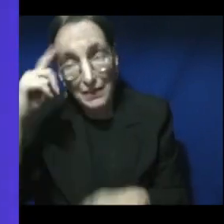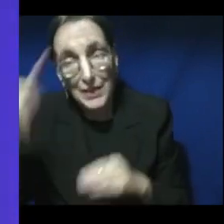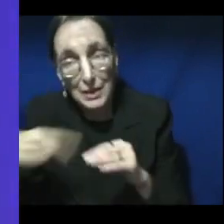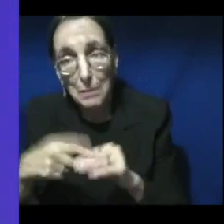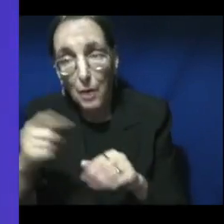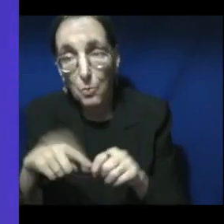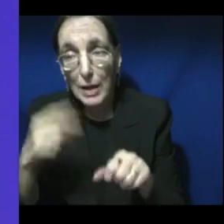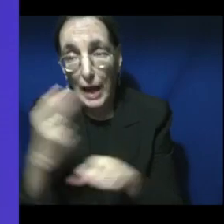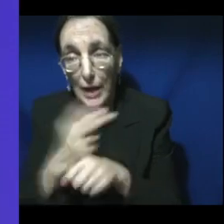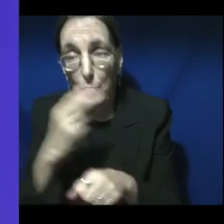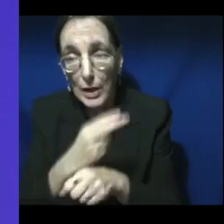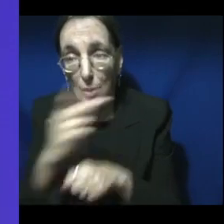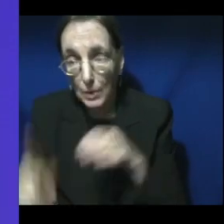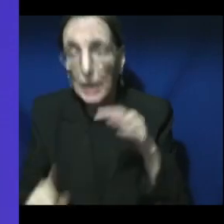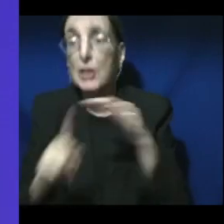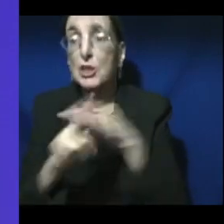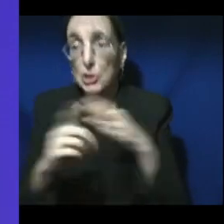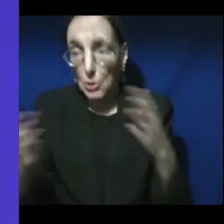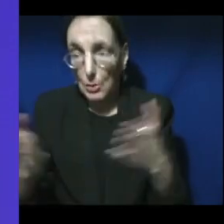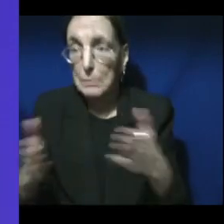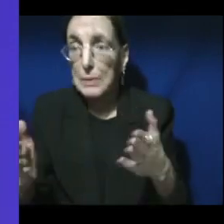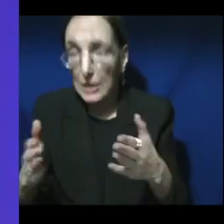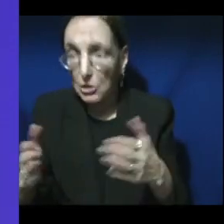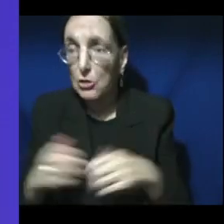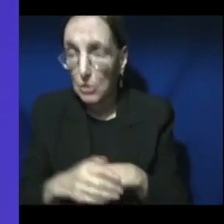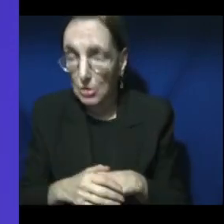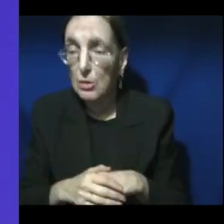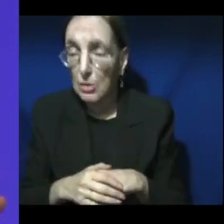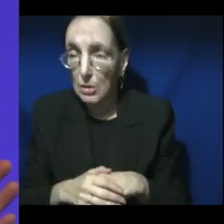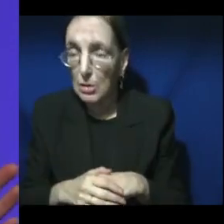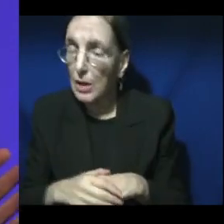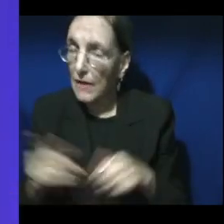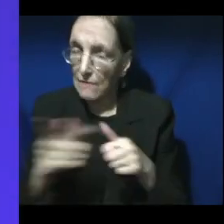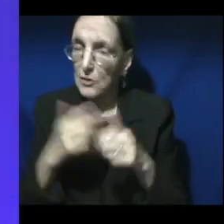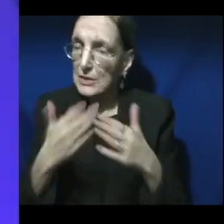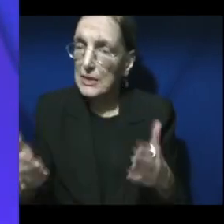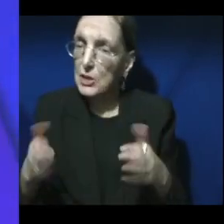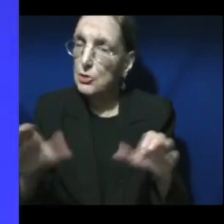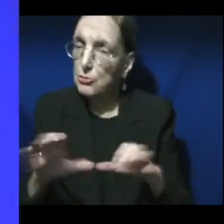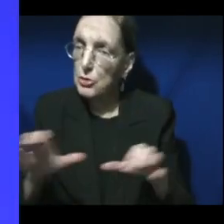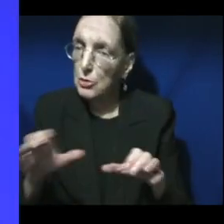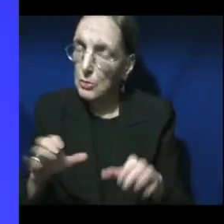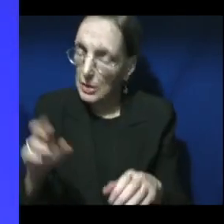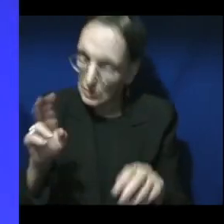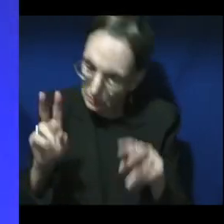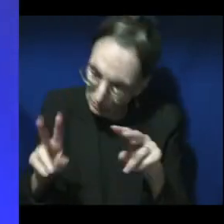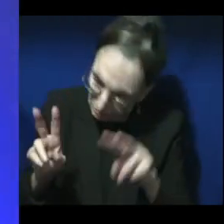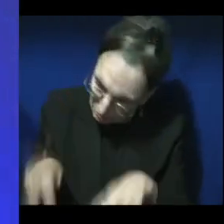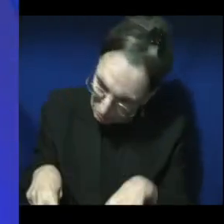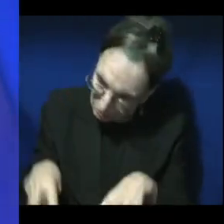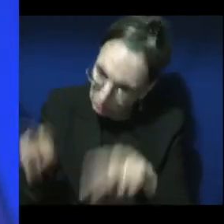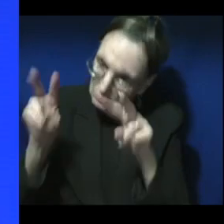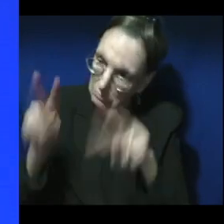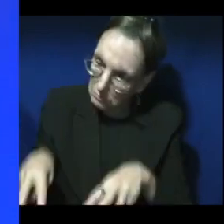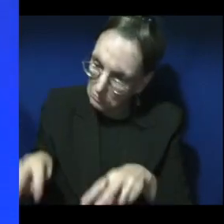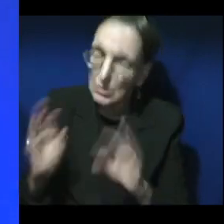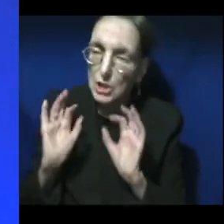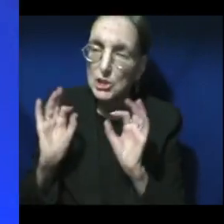you guys do is judge me based on what I’m wearing. You don’t know anything about me. We do this all the time, right? And so I used to wear a jacket. I’ve been told I have a young face. Now I have,